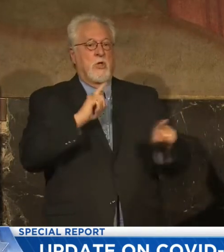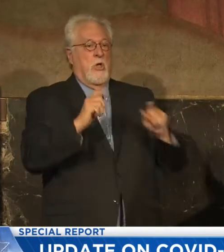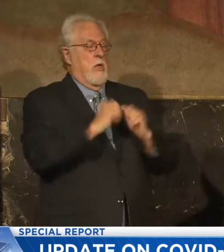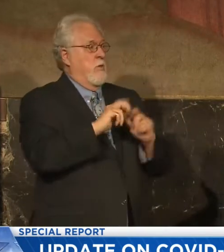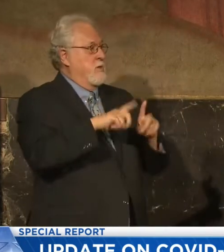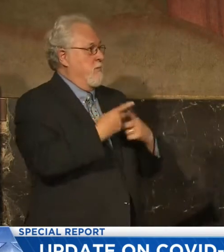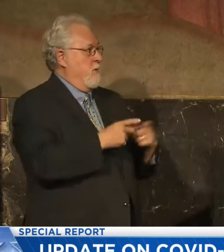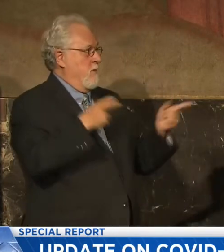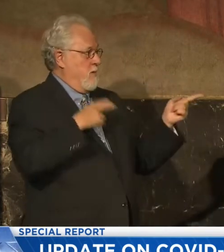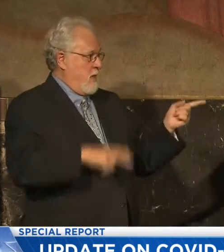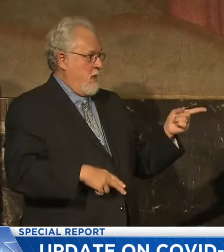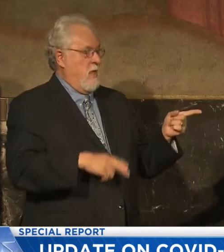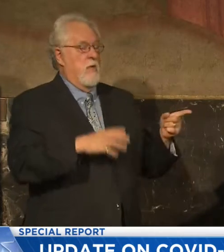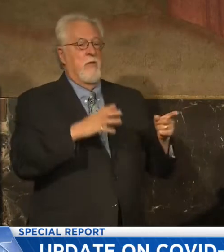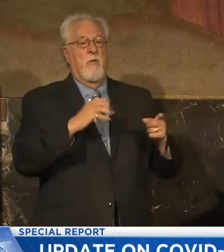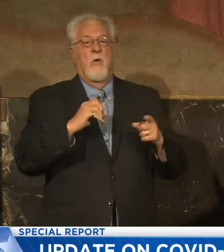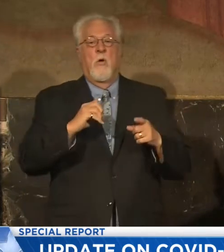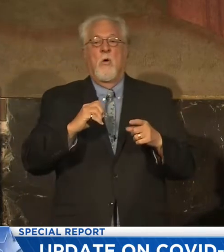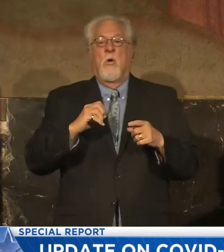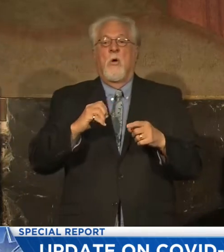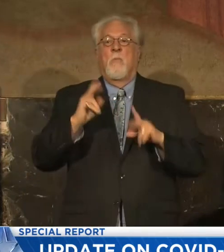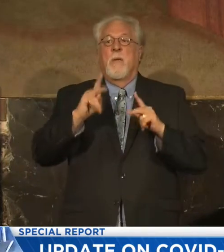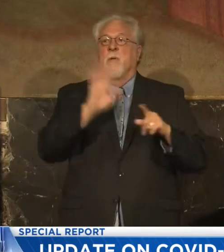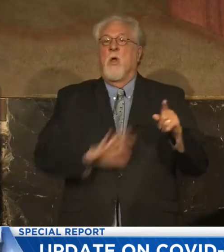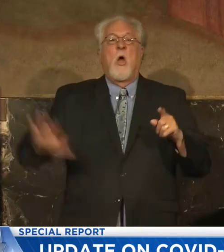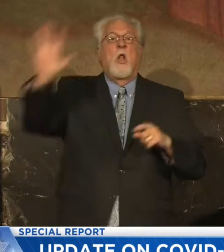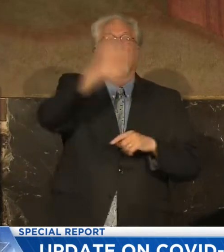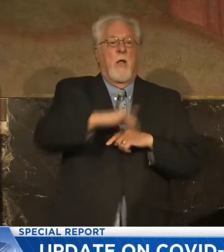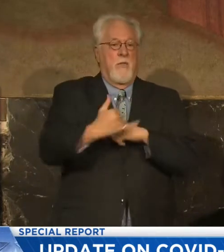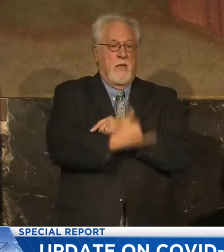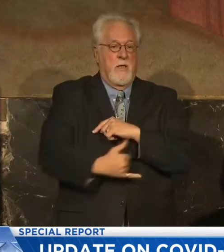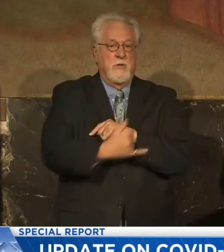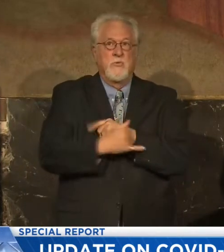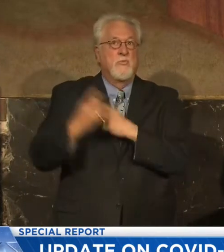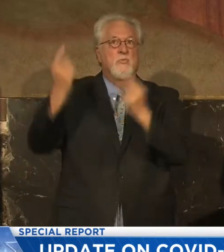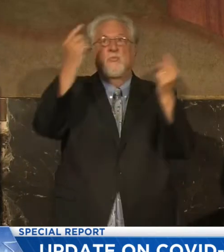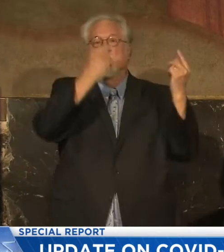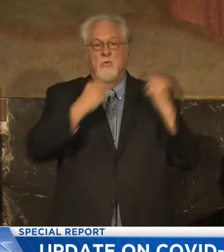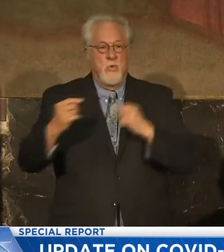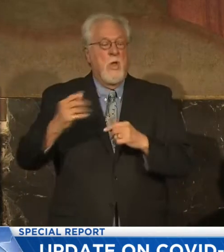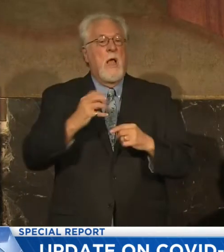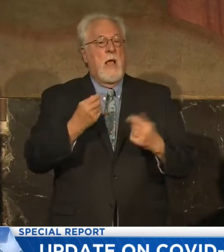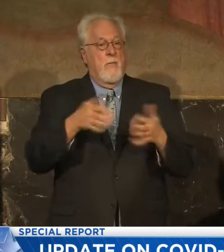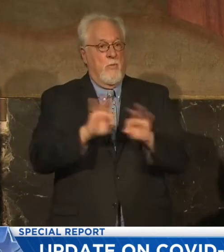AND I CAN TELL YOU OUR HIGHER EDUCATION LEADERS ARE WORKING NON-STOP TO DEVELOP VAST PRACTICES. DOING THAT. TALKING TO THE DEPARTMENT OF